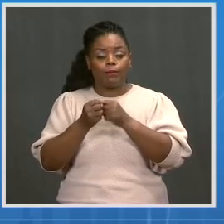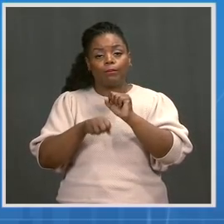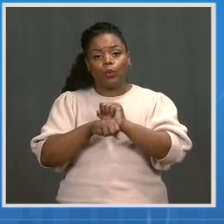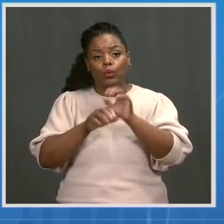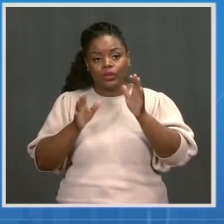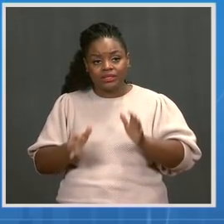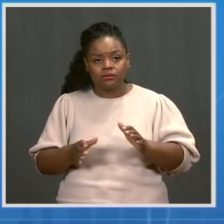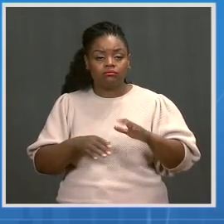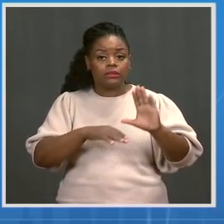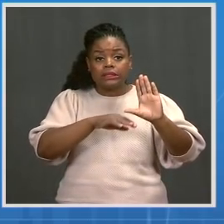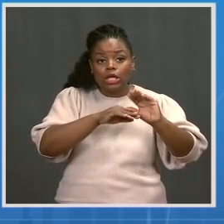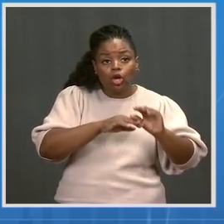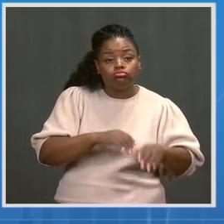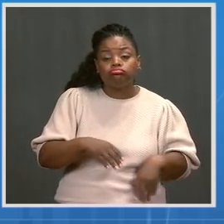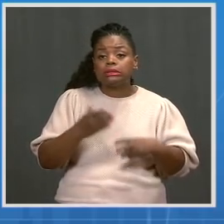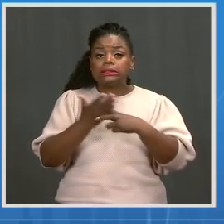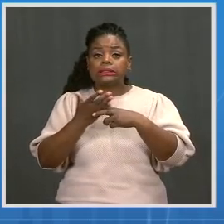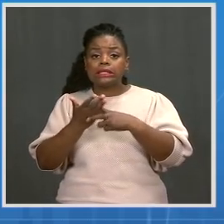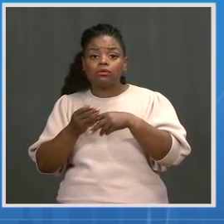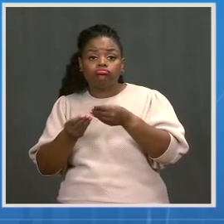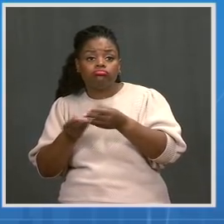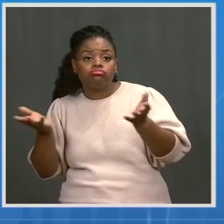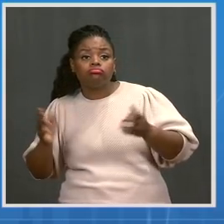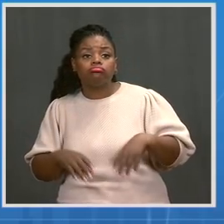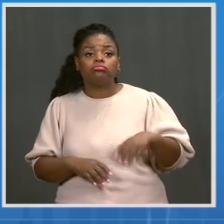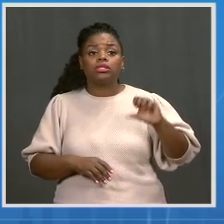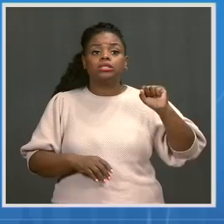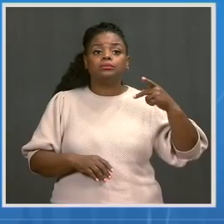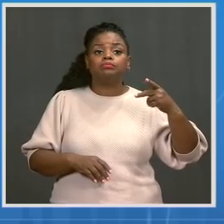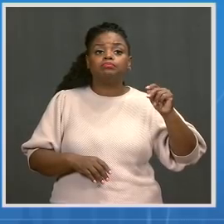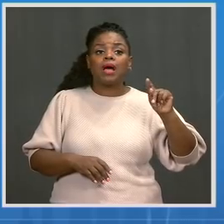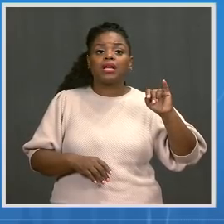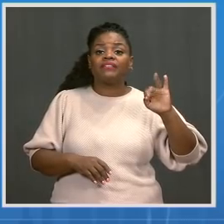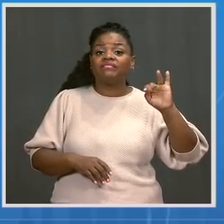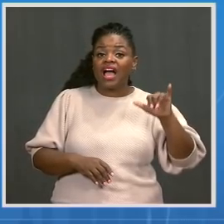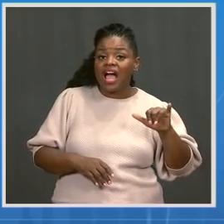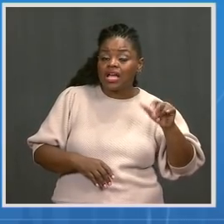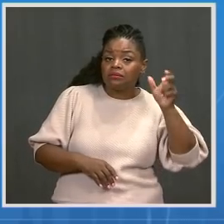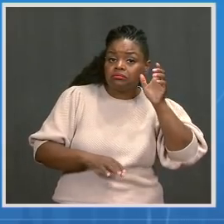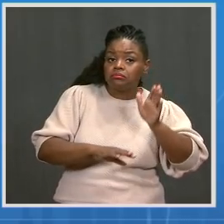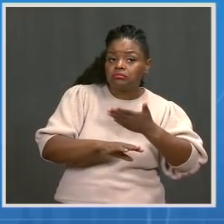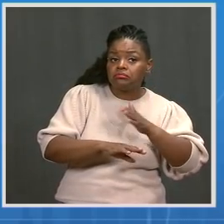Spotify, which has launched a sweepstakes giveaway for tickets to independent music venues.